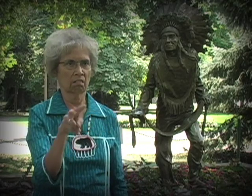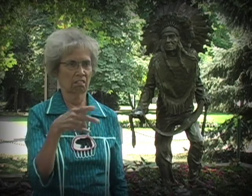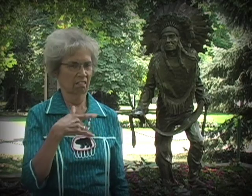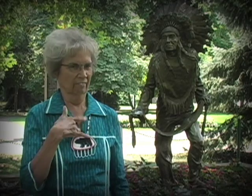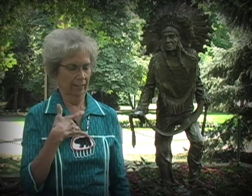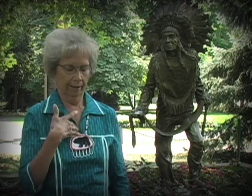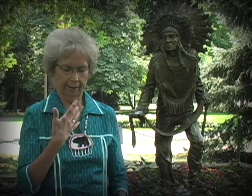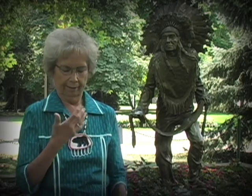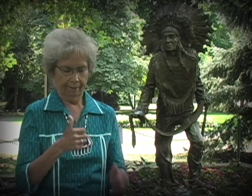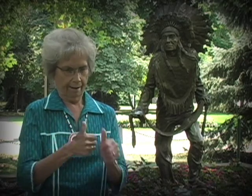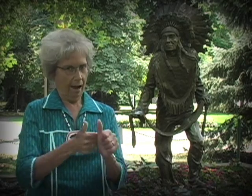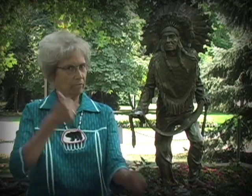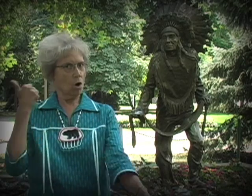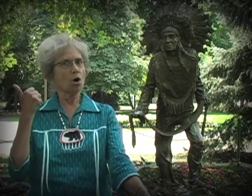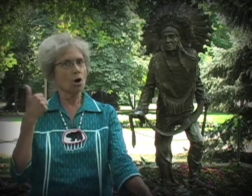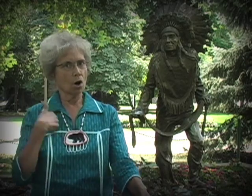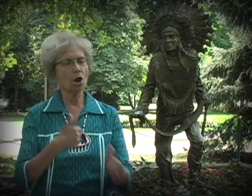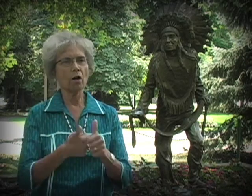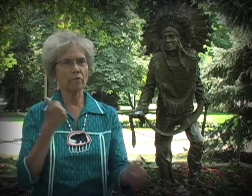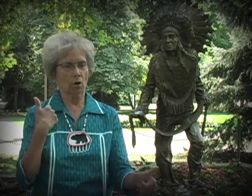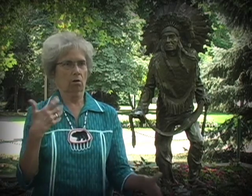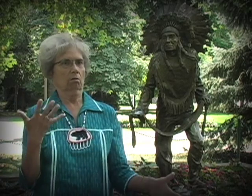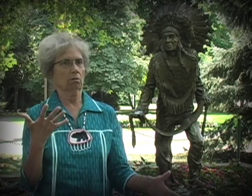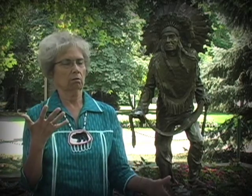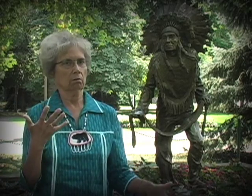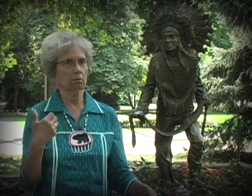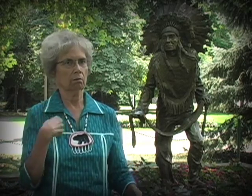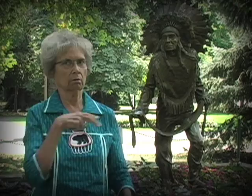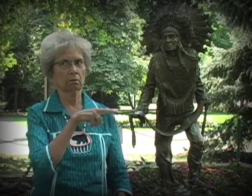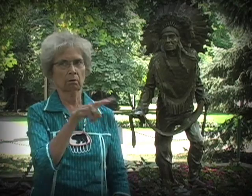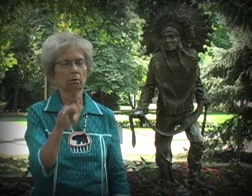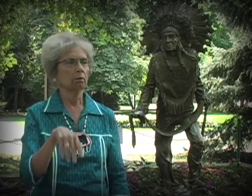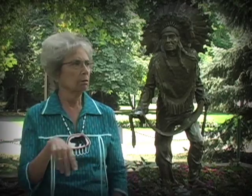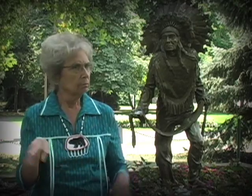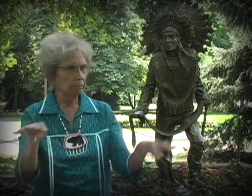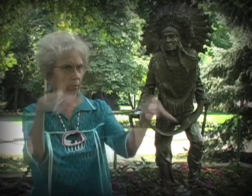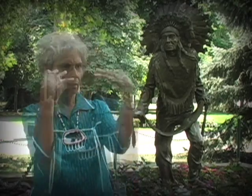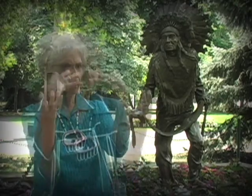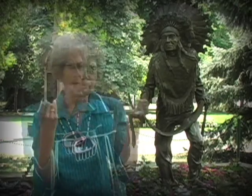I felt like avoiding them then they saw me.